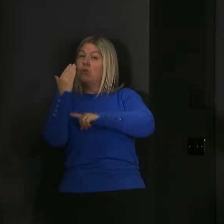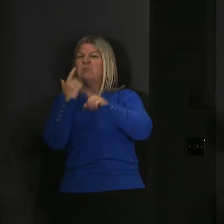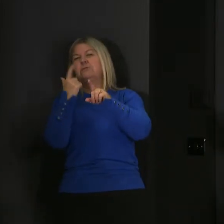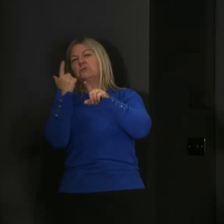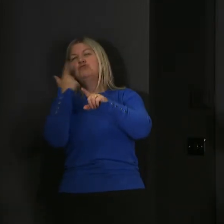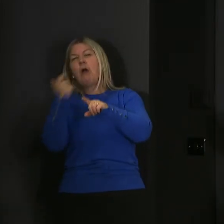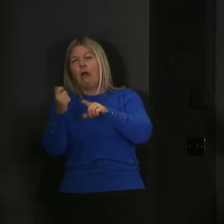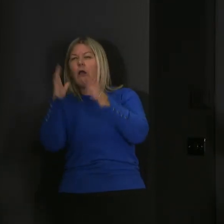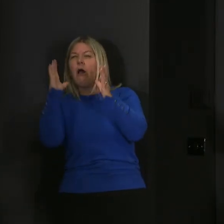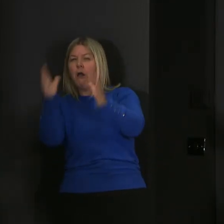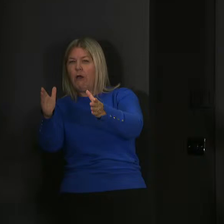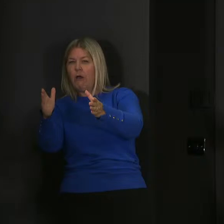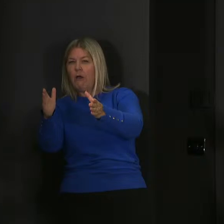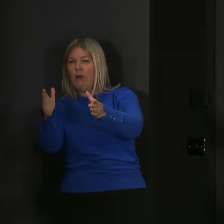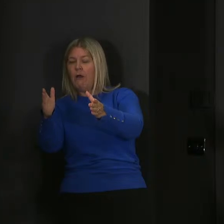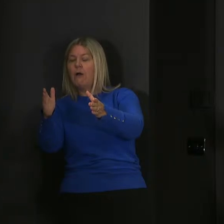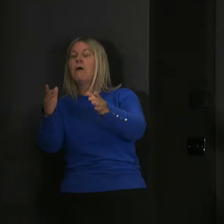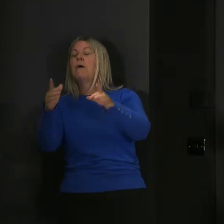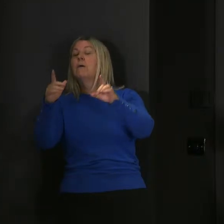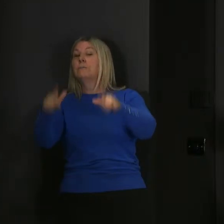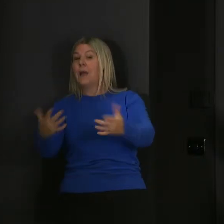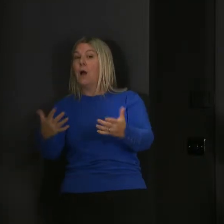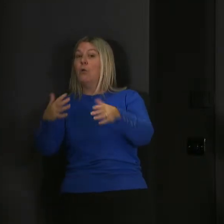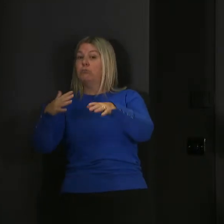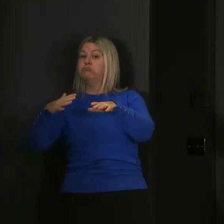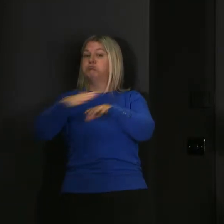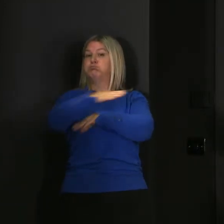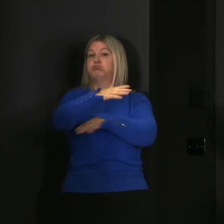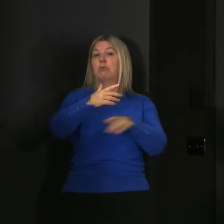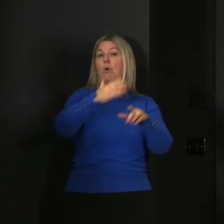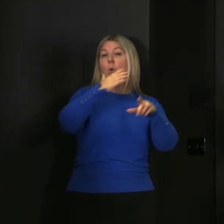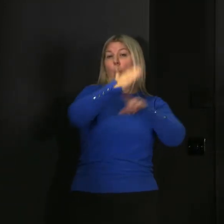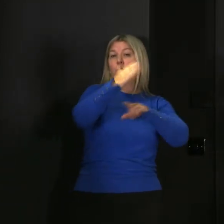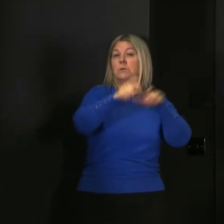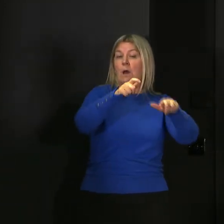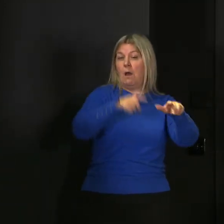we are starting to see that move into older age groups. Now that's demonstrated more clearly